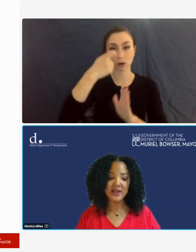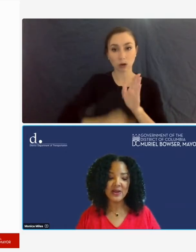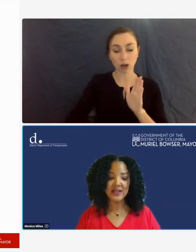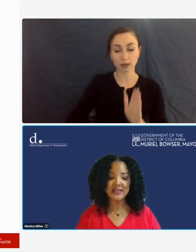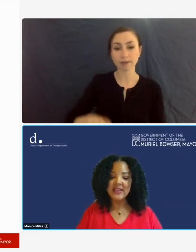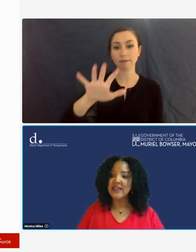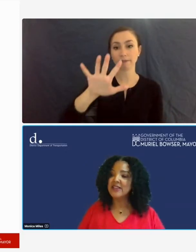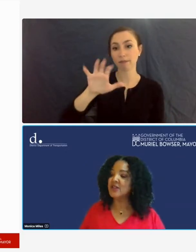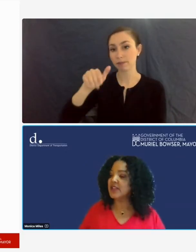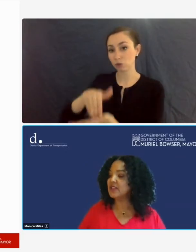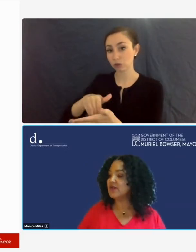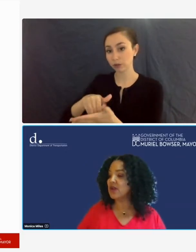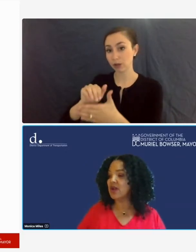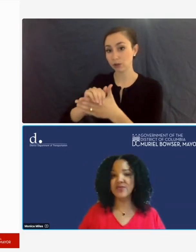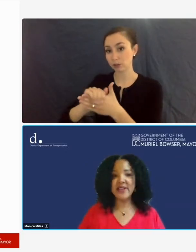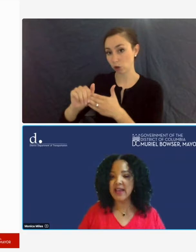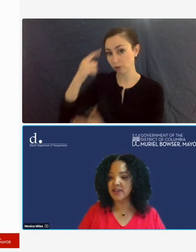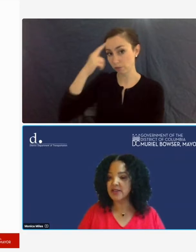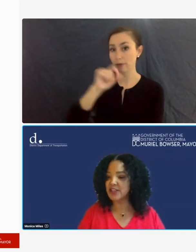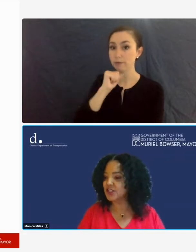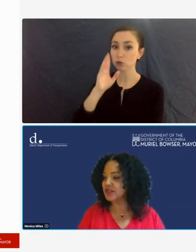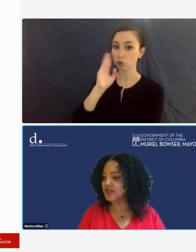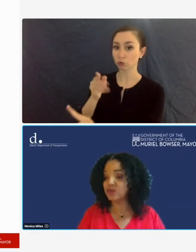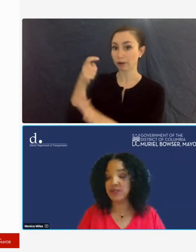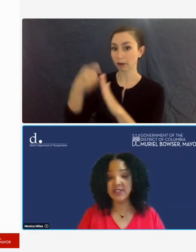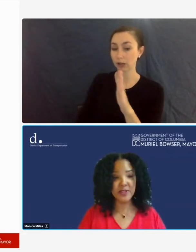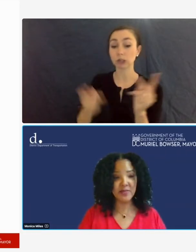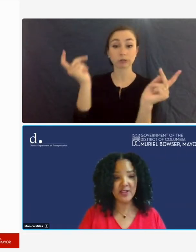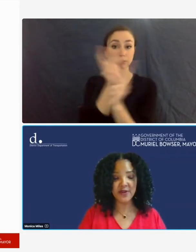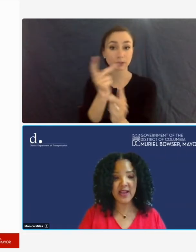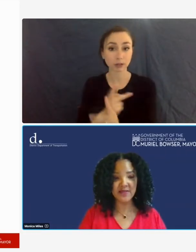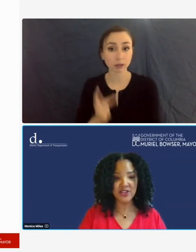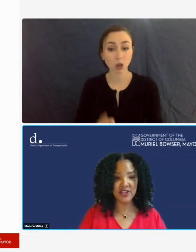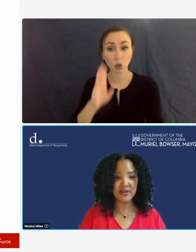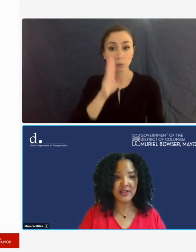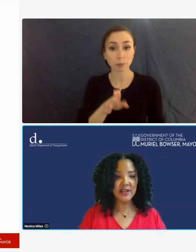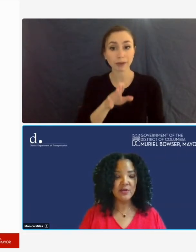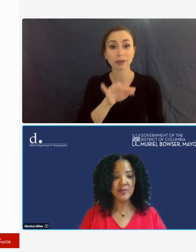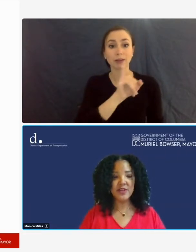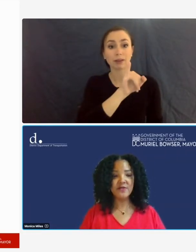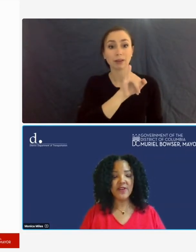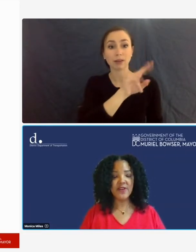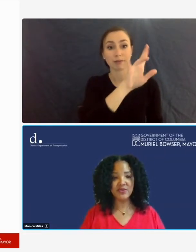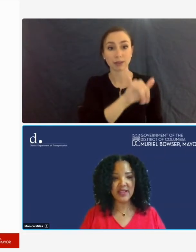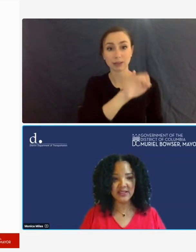cost so the indirect cost rate calculation would simply be for iv engineering would be 500 000